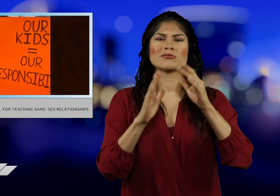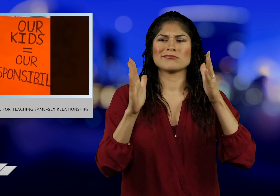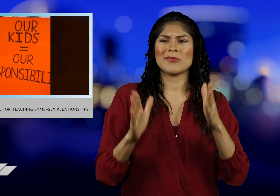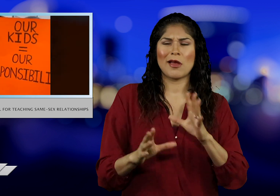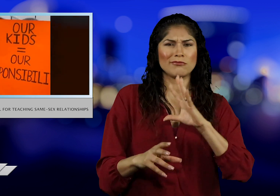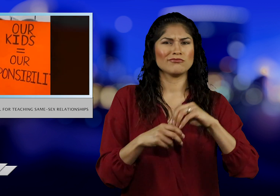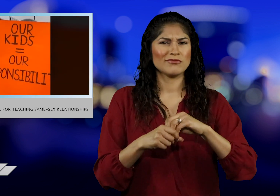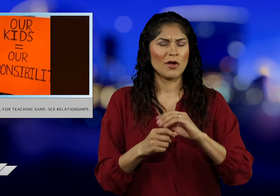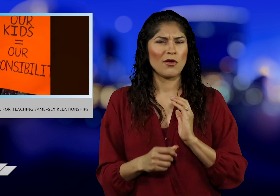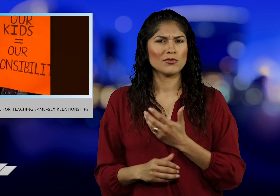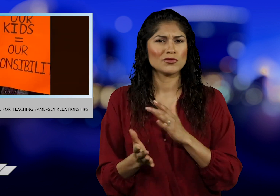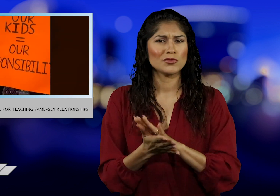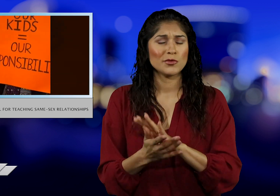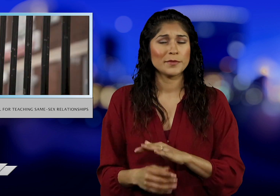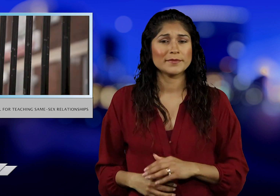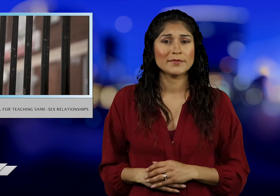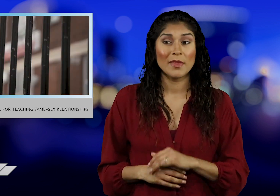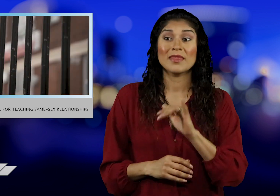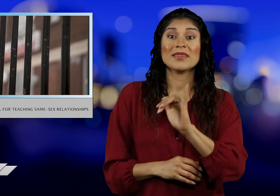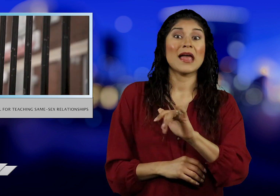Outsiders In Our Schools."